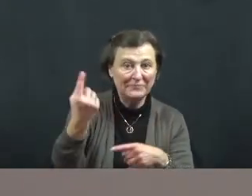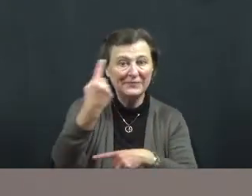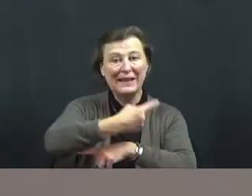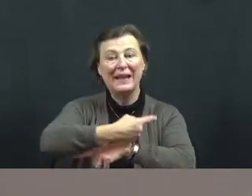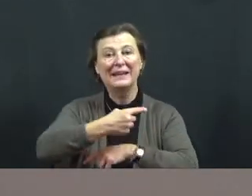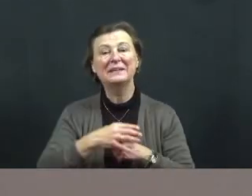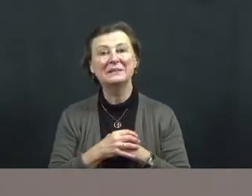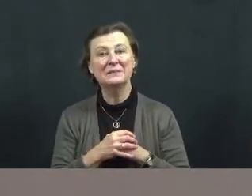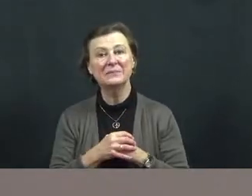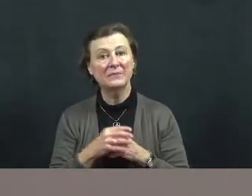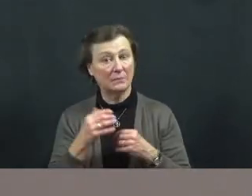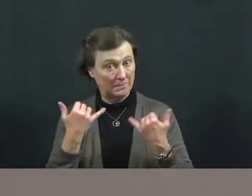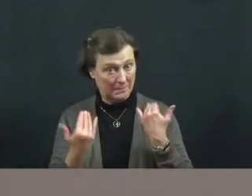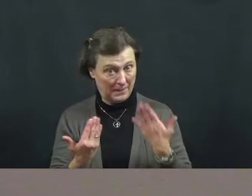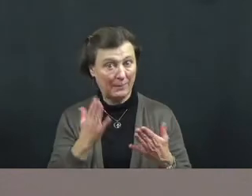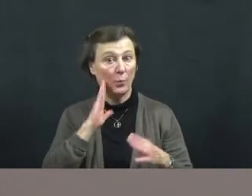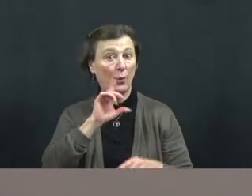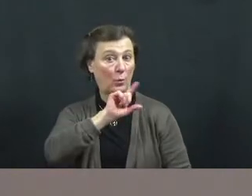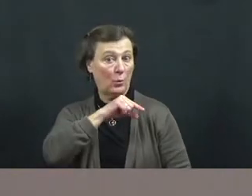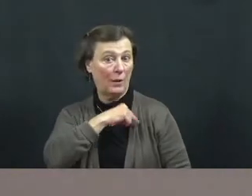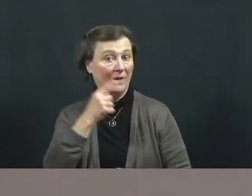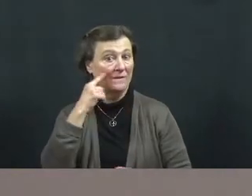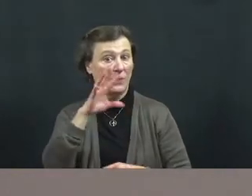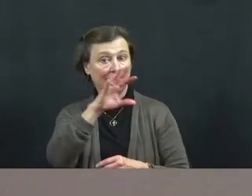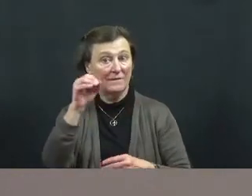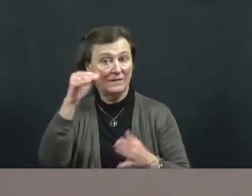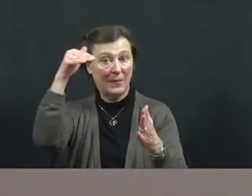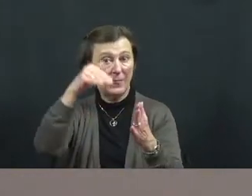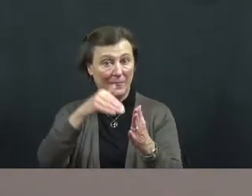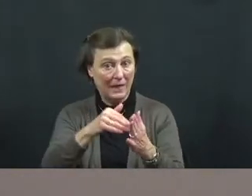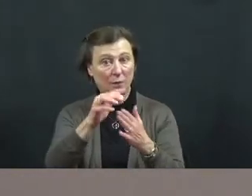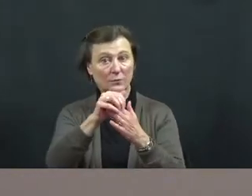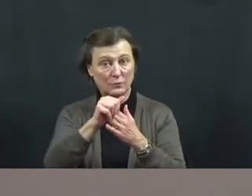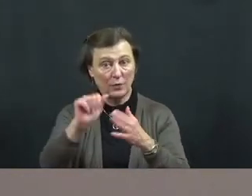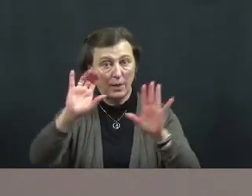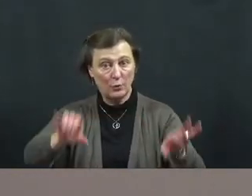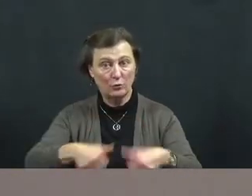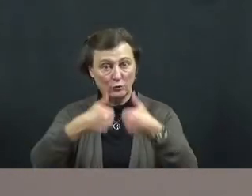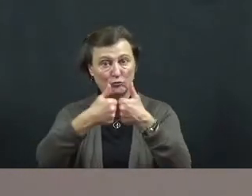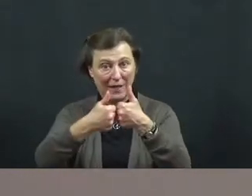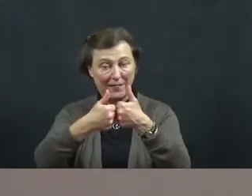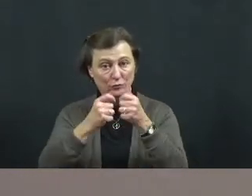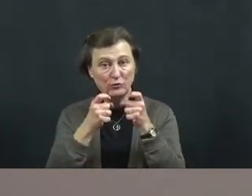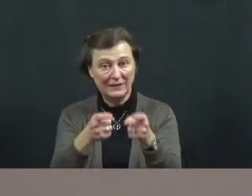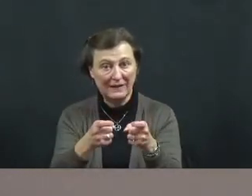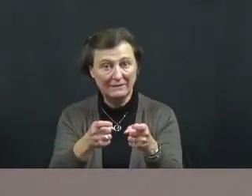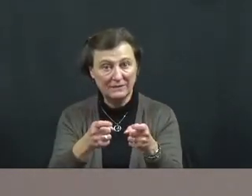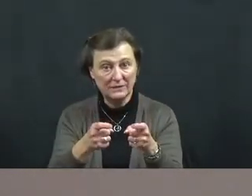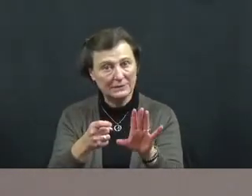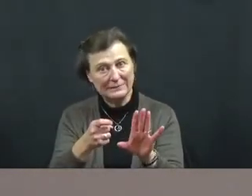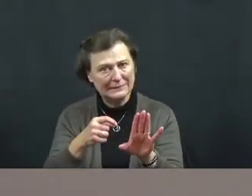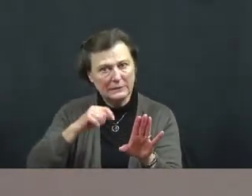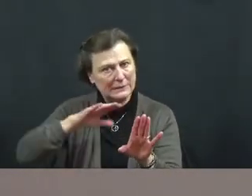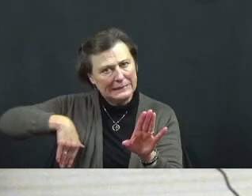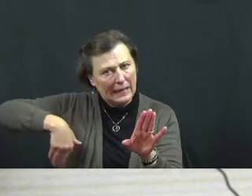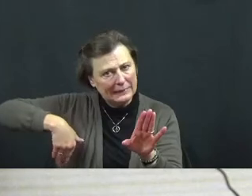We may yet qualify for the $50,000 challenge gift. We don't at this time.